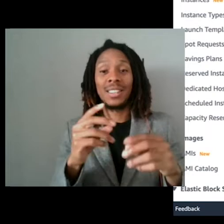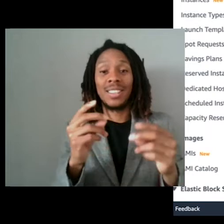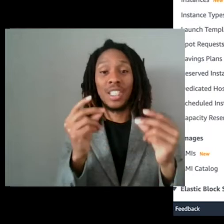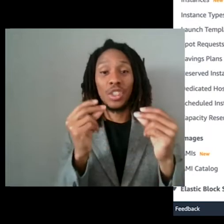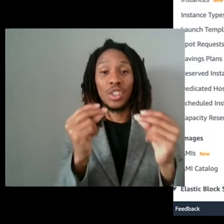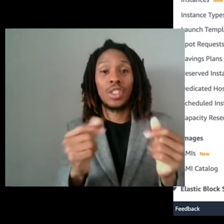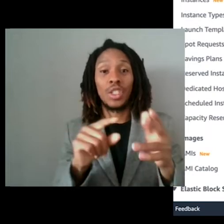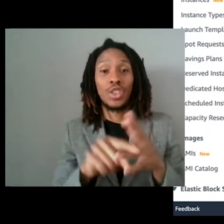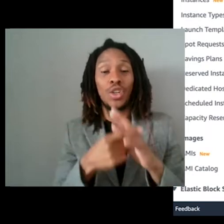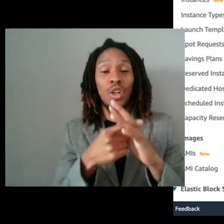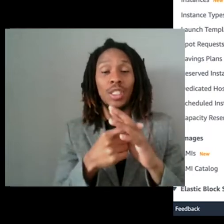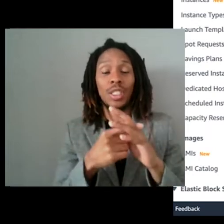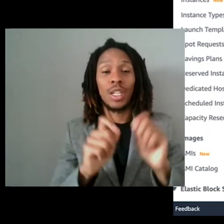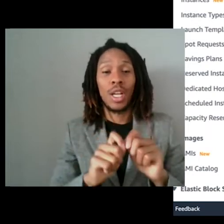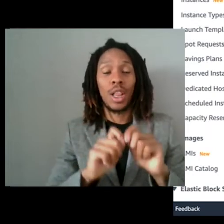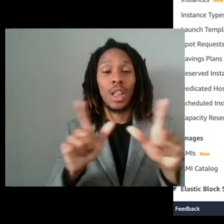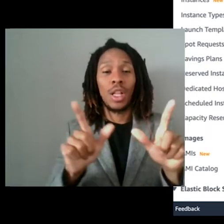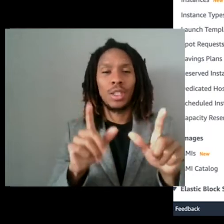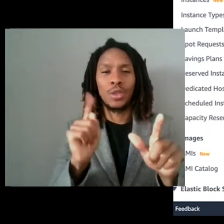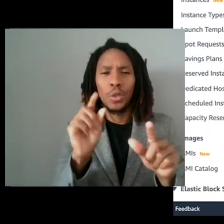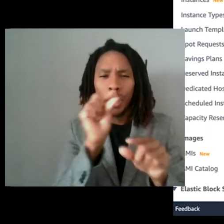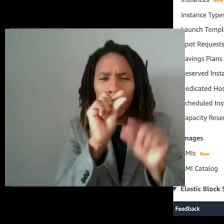It's actually too small for me so I couldn't see the number